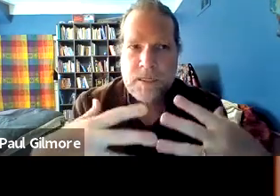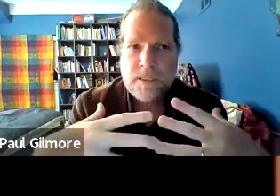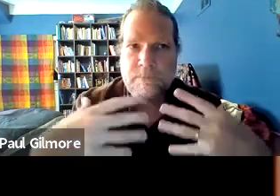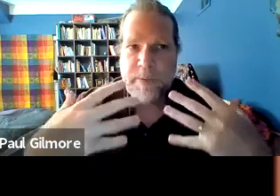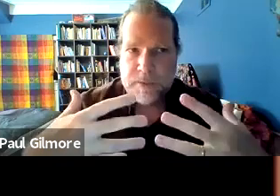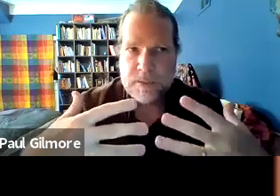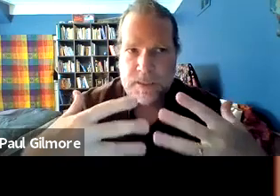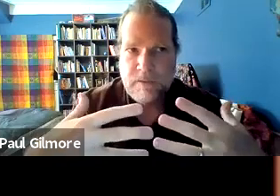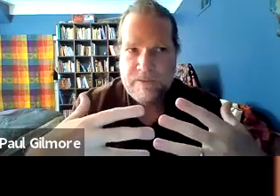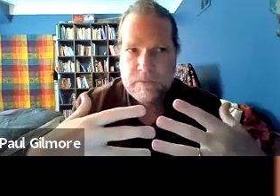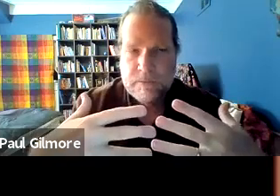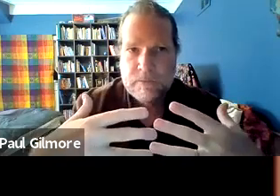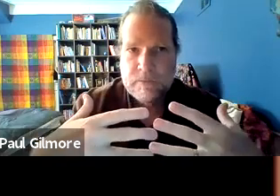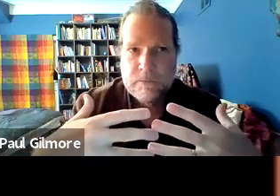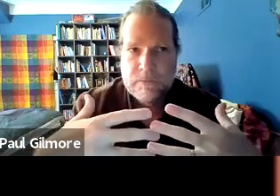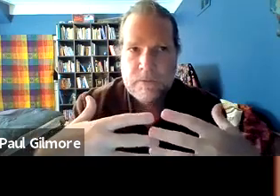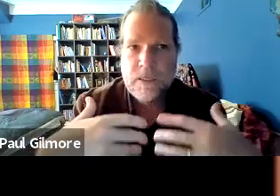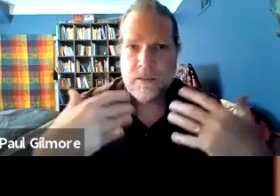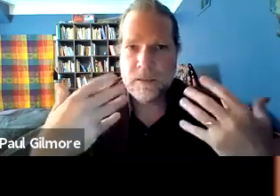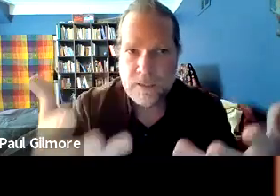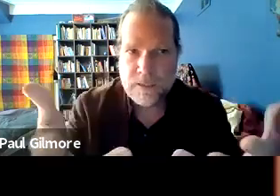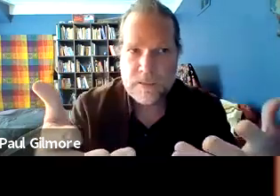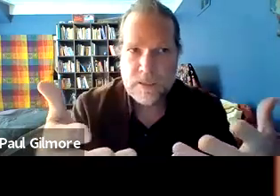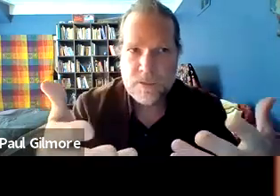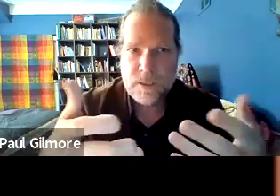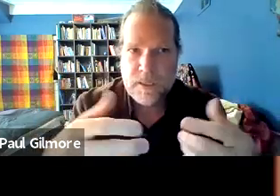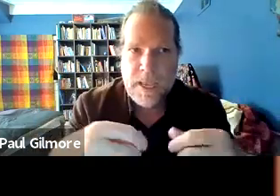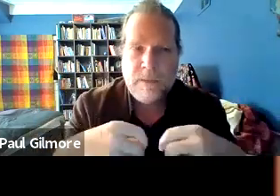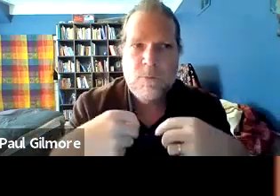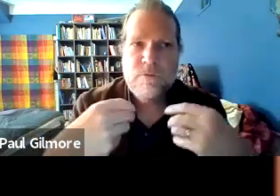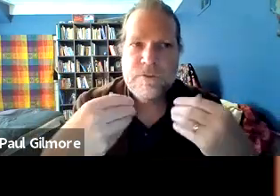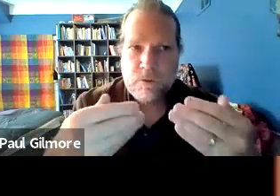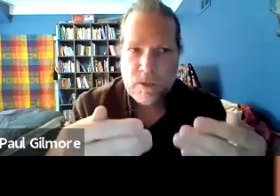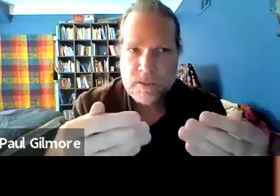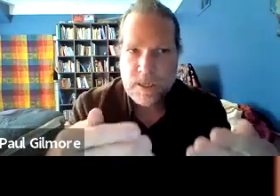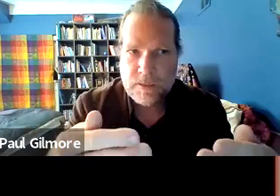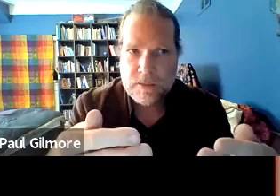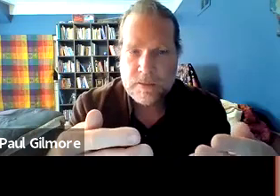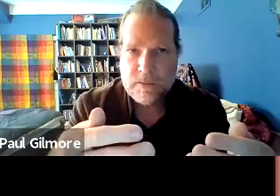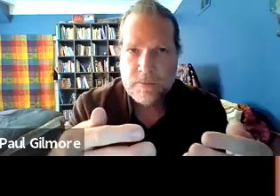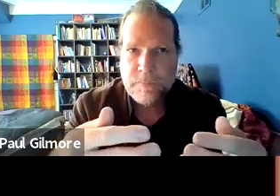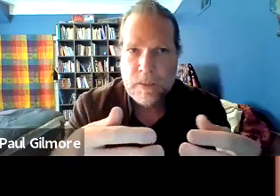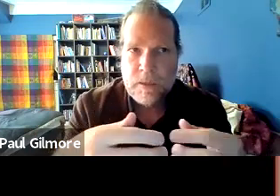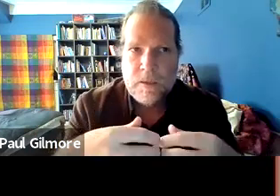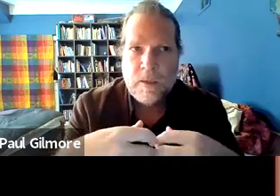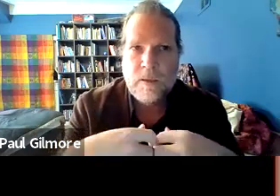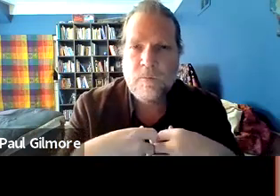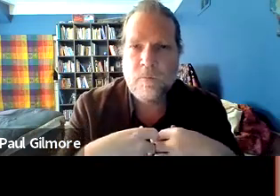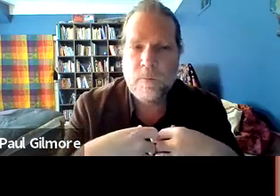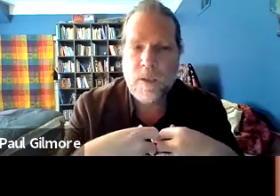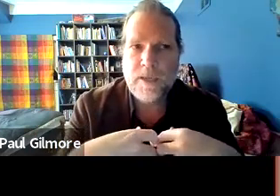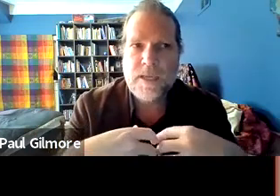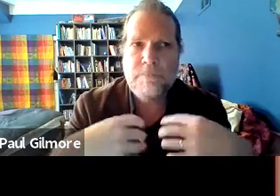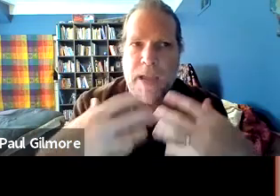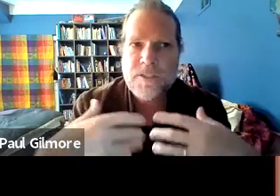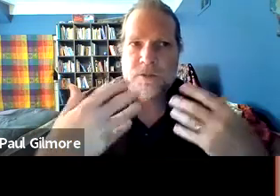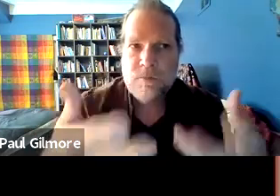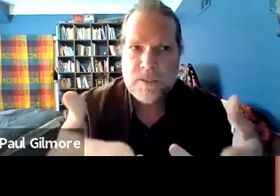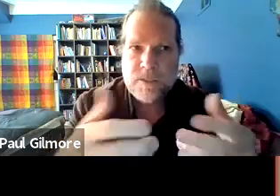States built itself in the 19th century, and moved across the continent. As a master race,